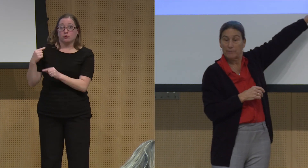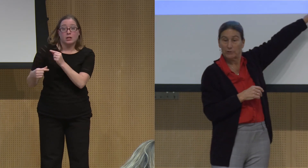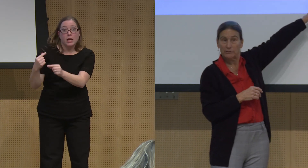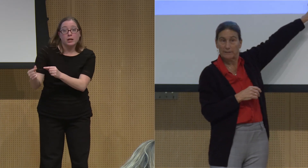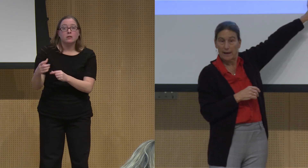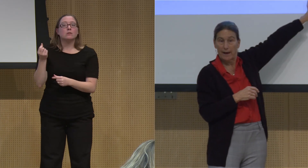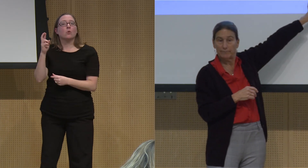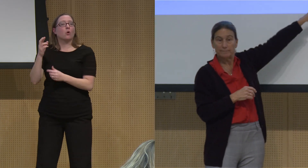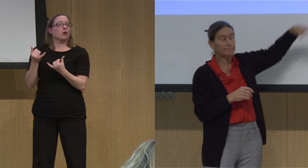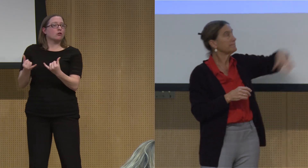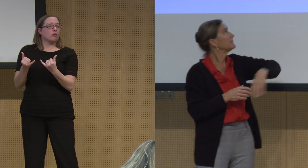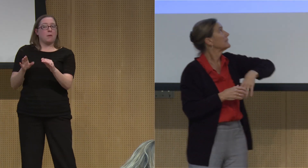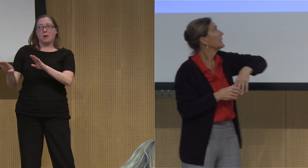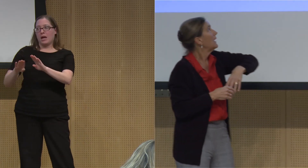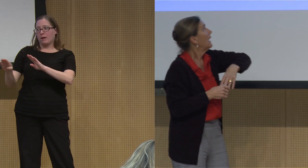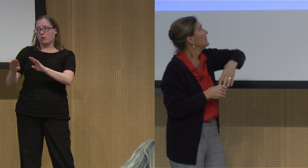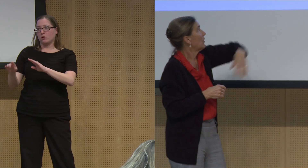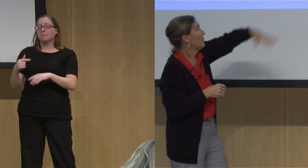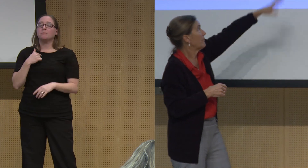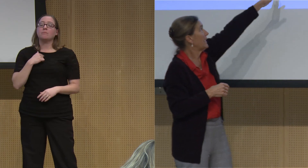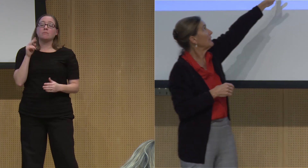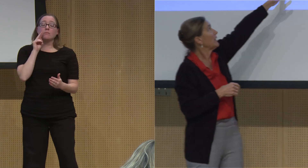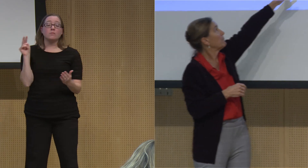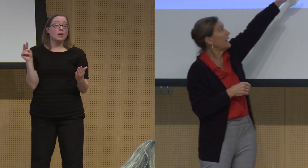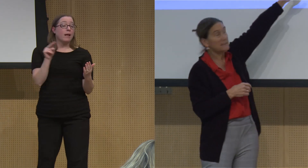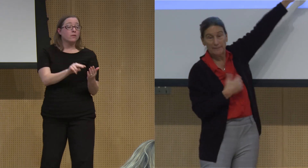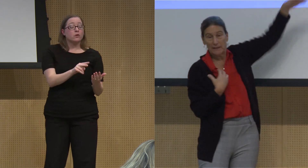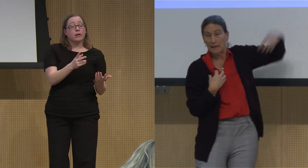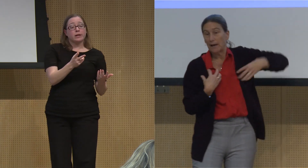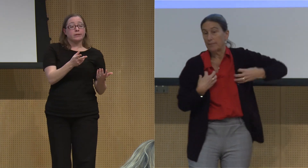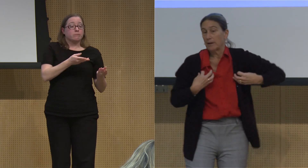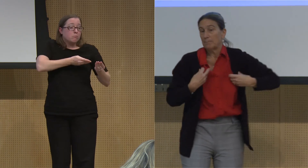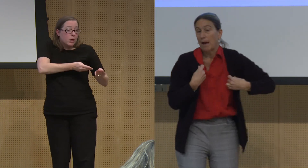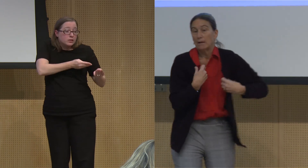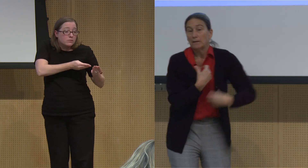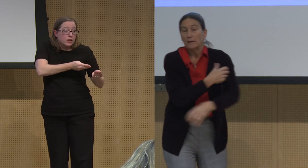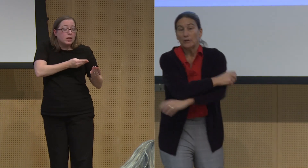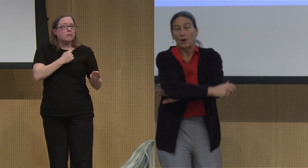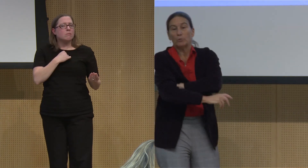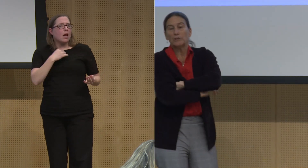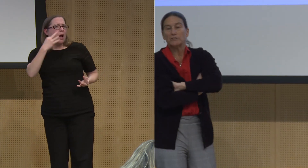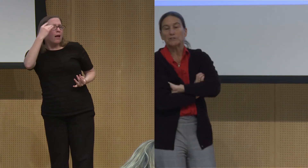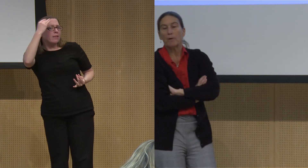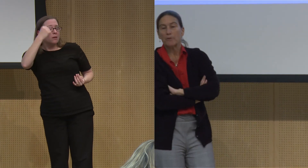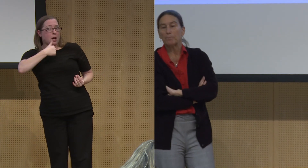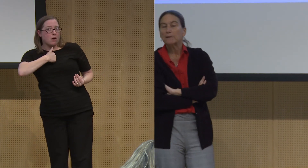THAT THEY HAVE. SO WHEN I LOOK AT BREASTFEEDING, I THINK ABOUT, YOU KNOW, DOES THIS MOTHER BELIEVE